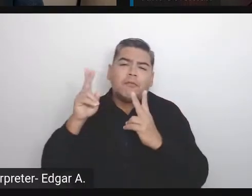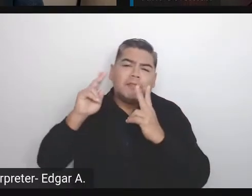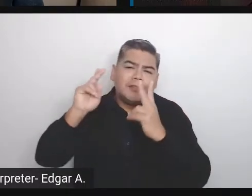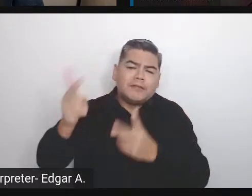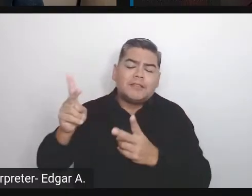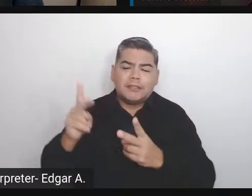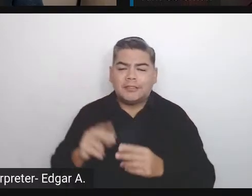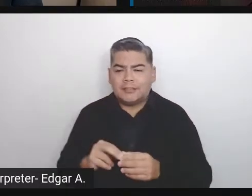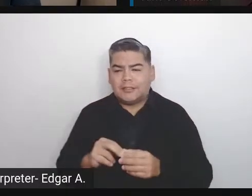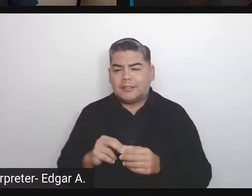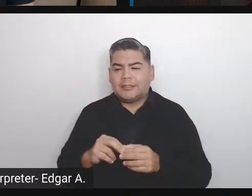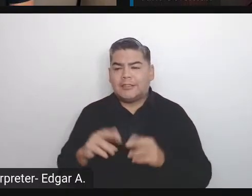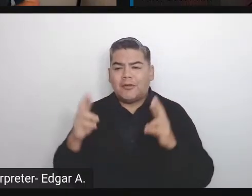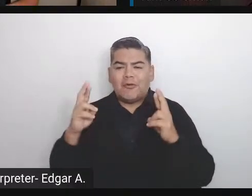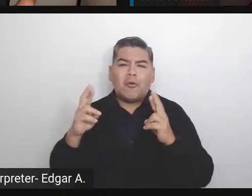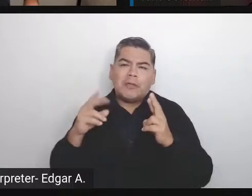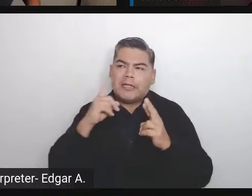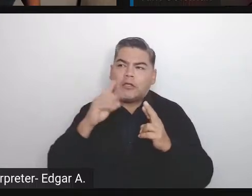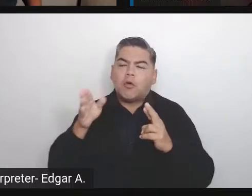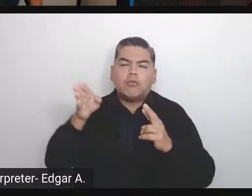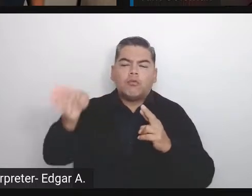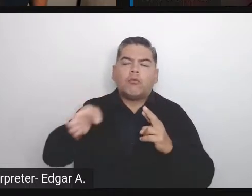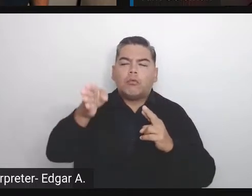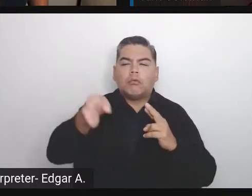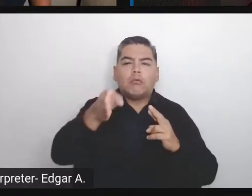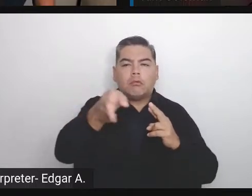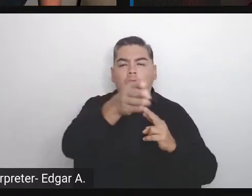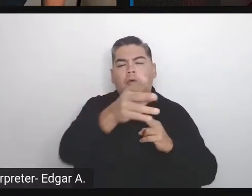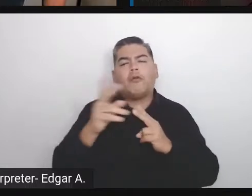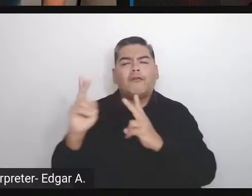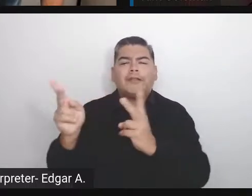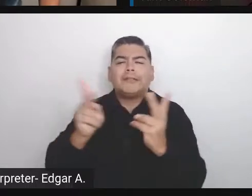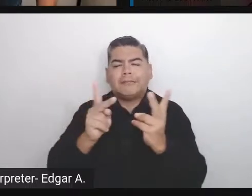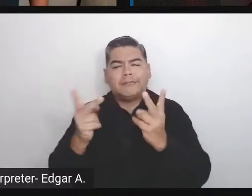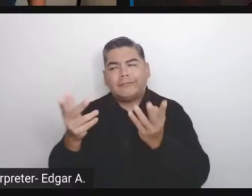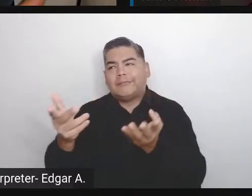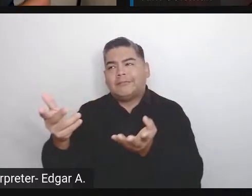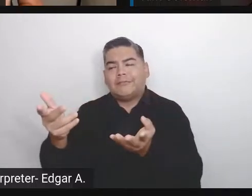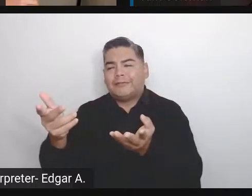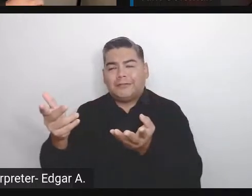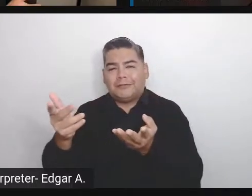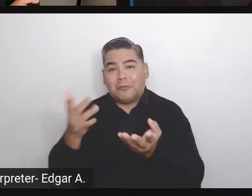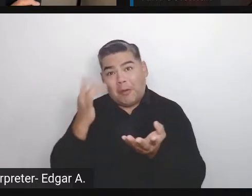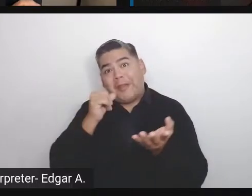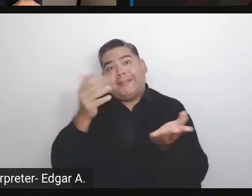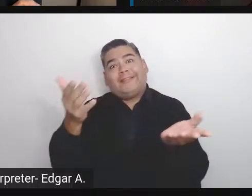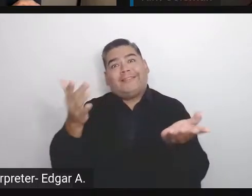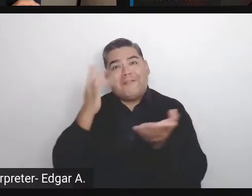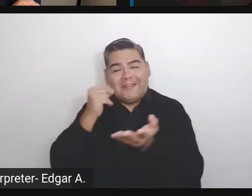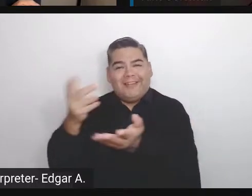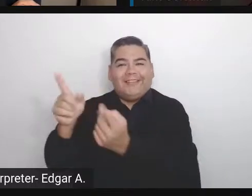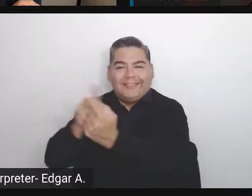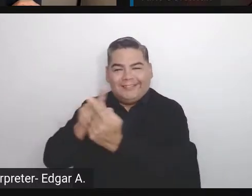Maciek Palmowski: No. Sadly not pyrroles not this year. But who knows? I really hope to visit all those flagship